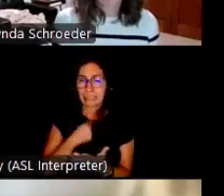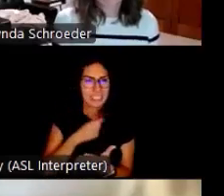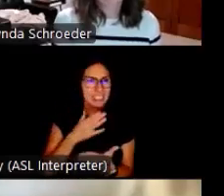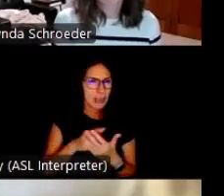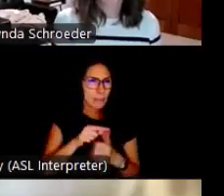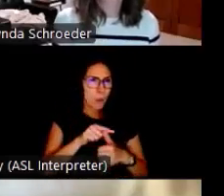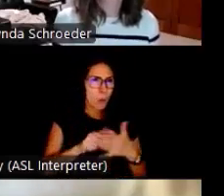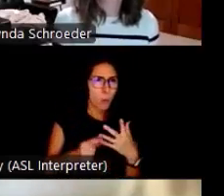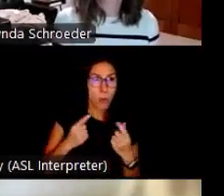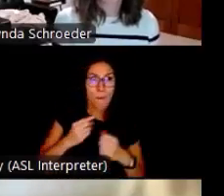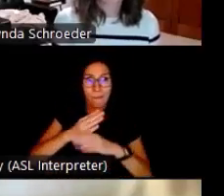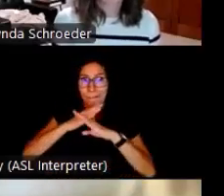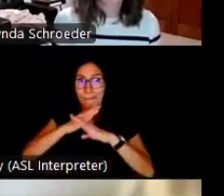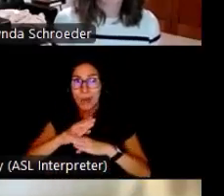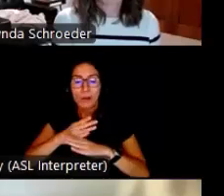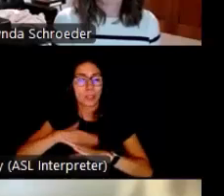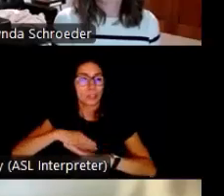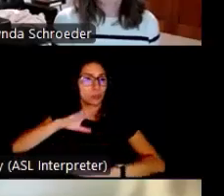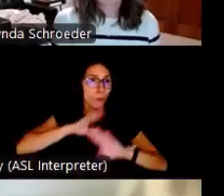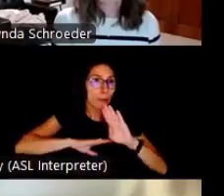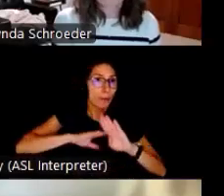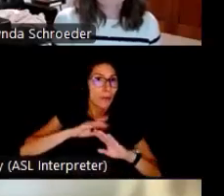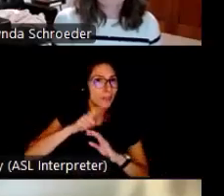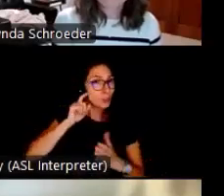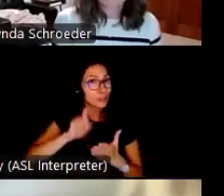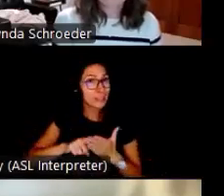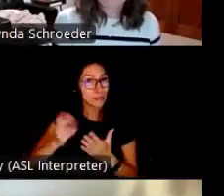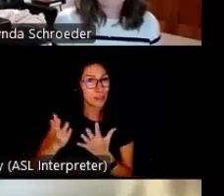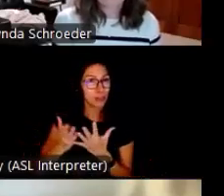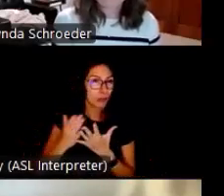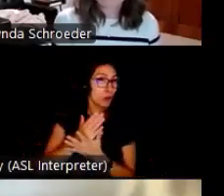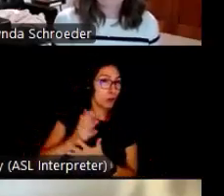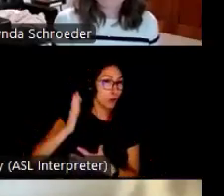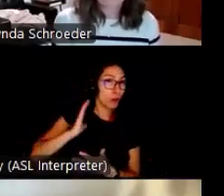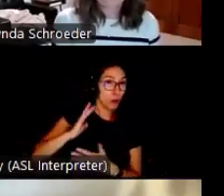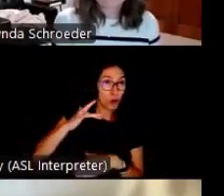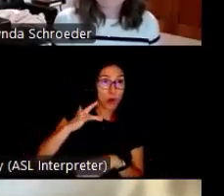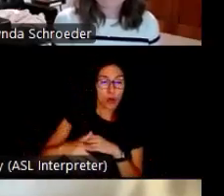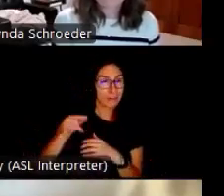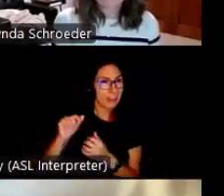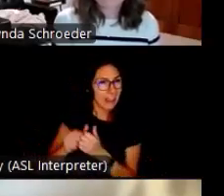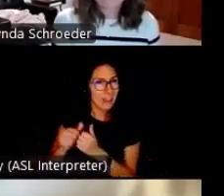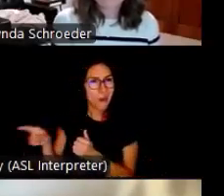that you encountered maybe earlier in this journey,